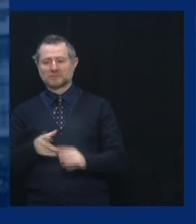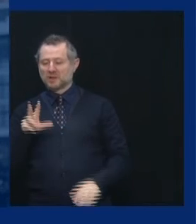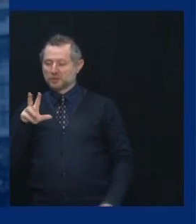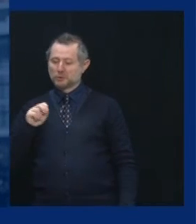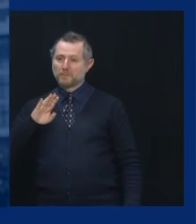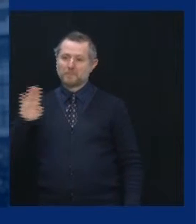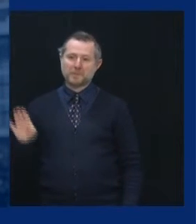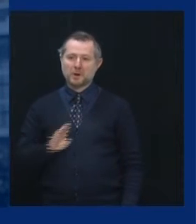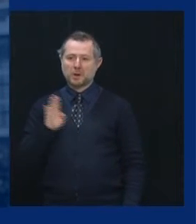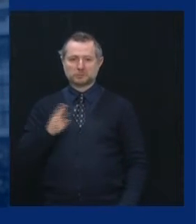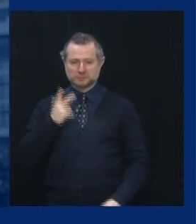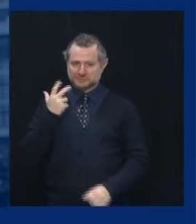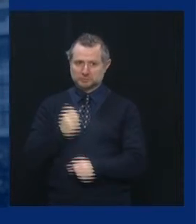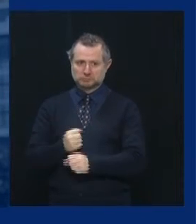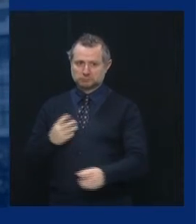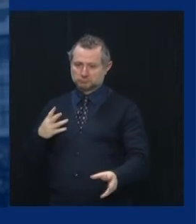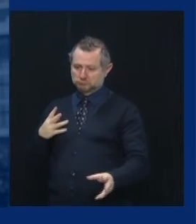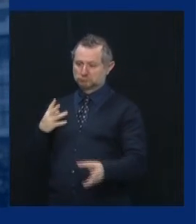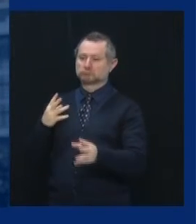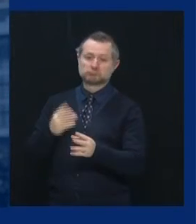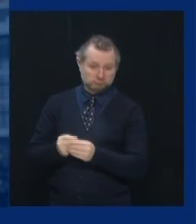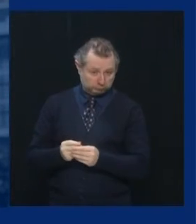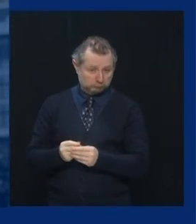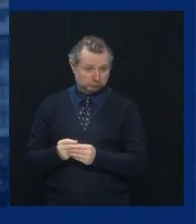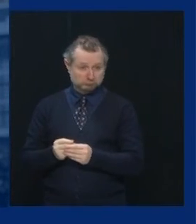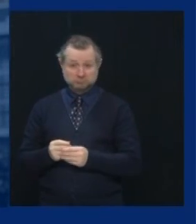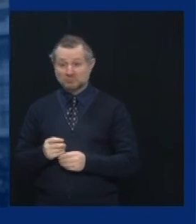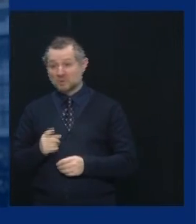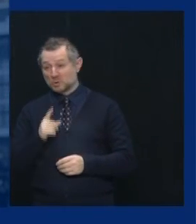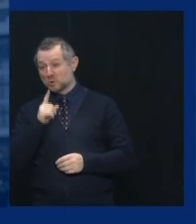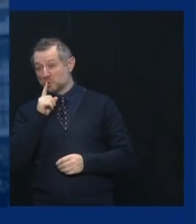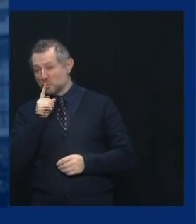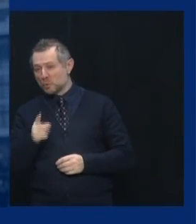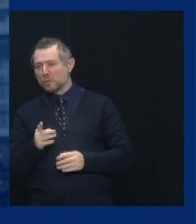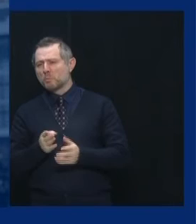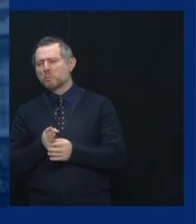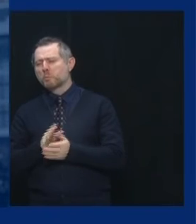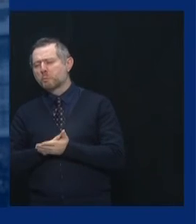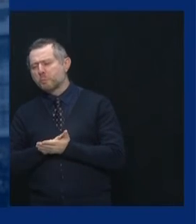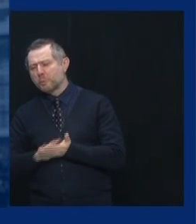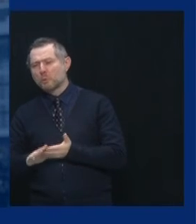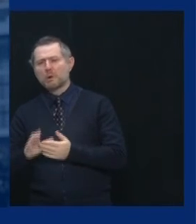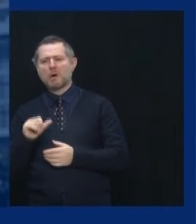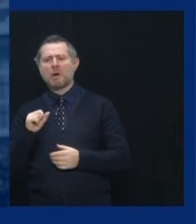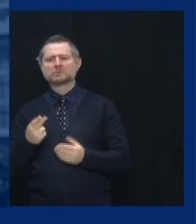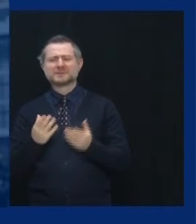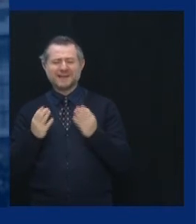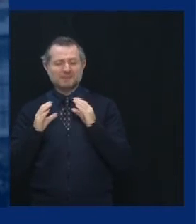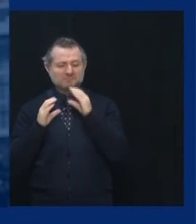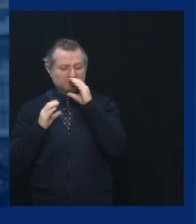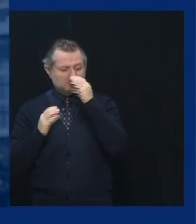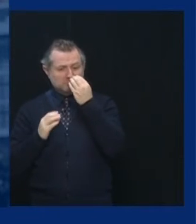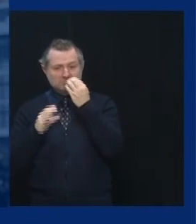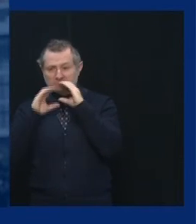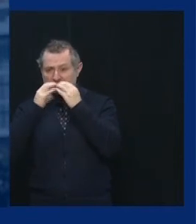AVERAGE. IT COST NEW YORKERS $30 BILLION